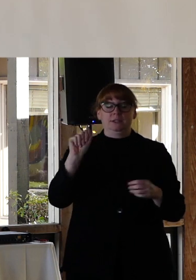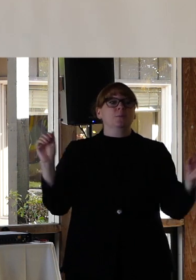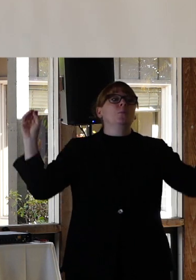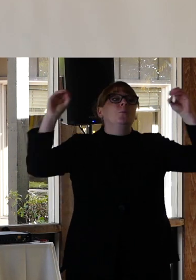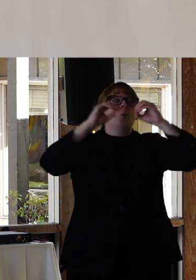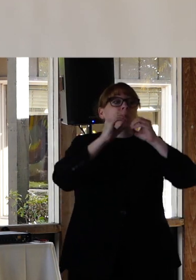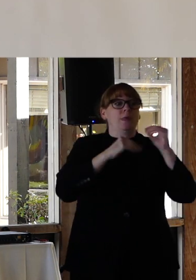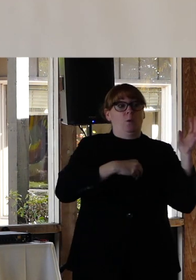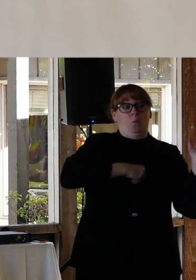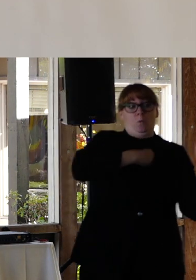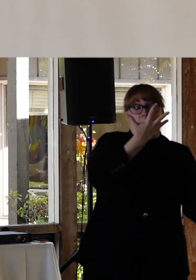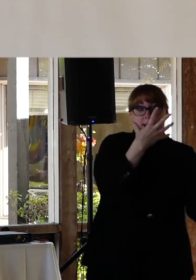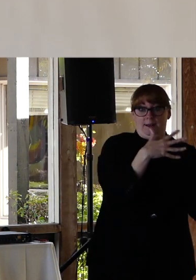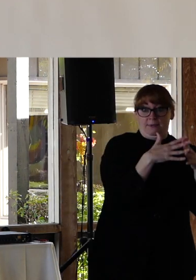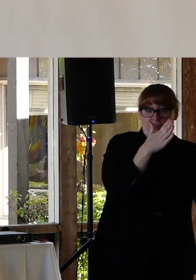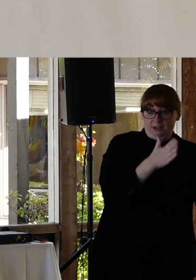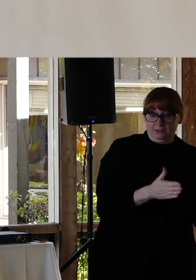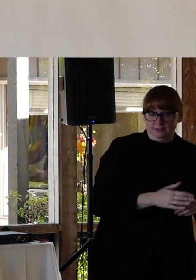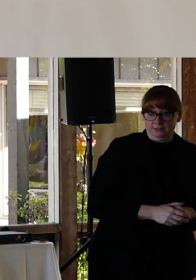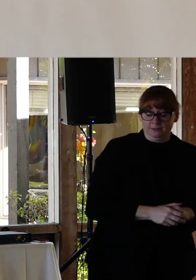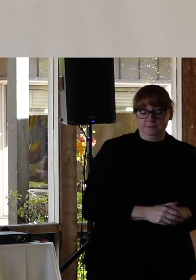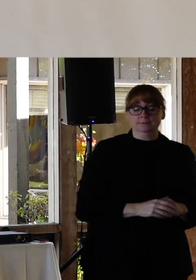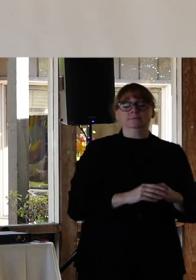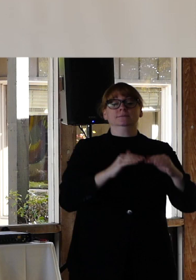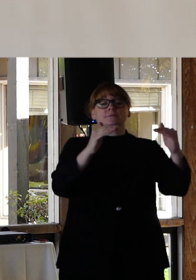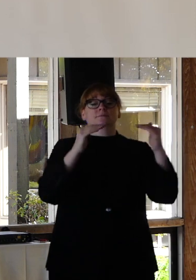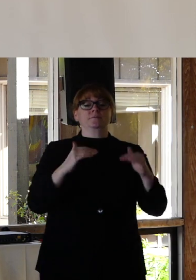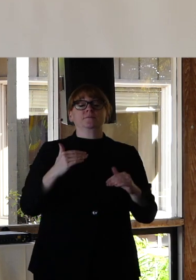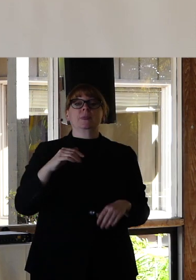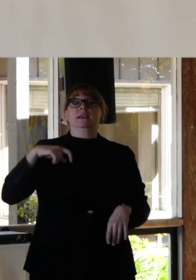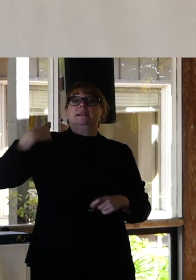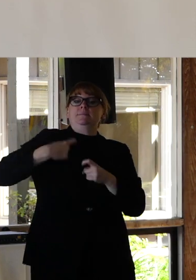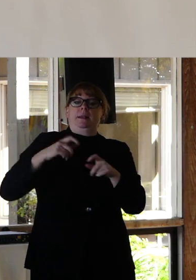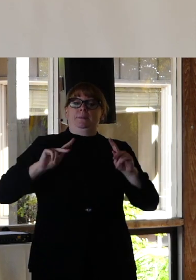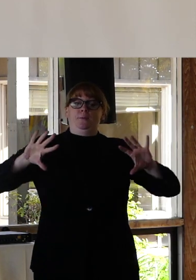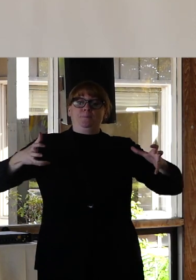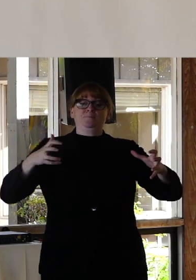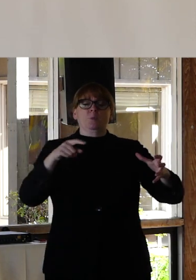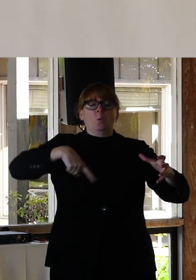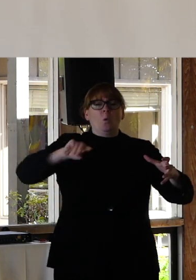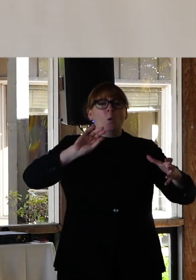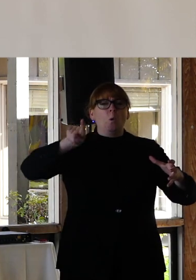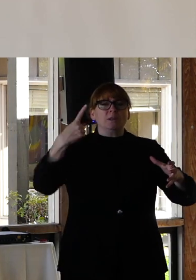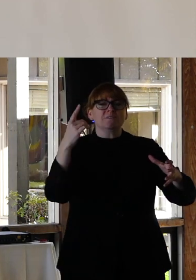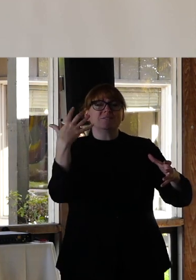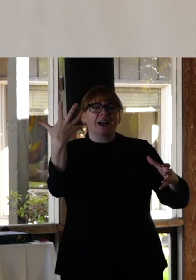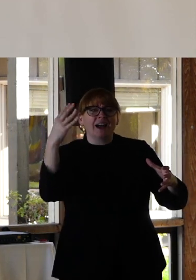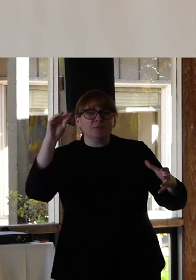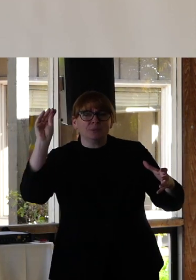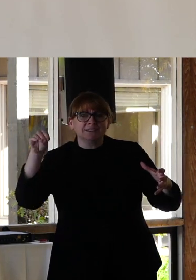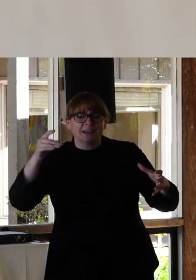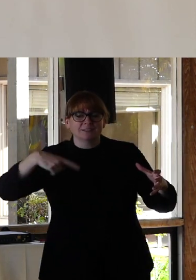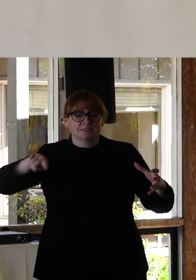white Americans. Only 5 percent of Hispanic people in America with mental